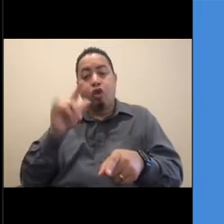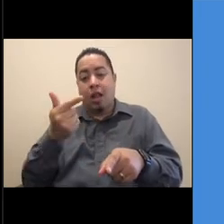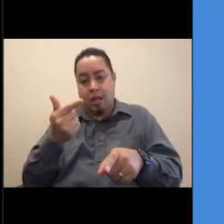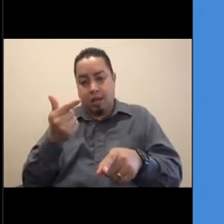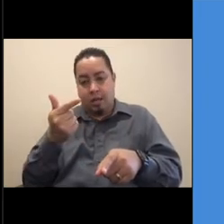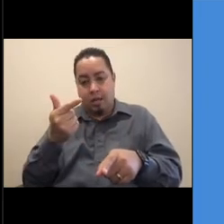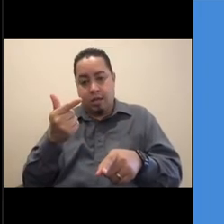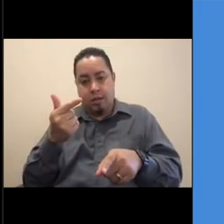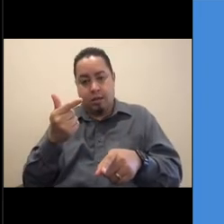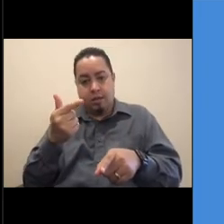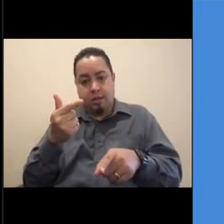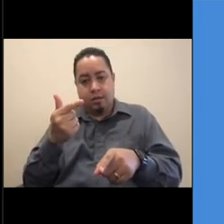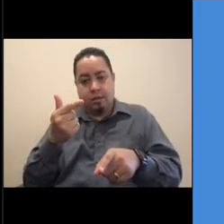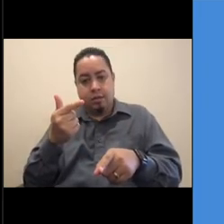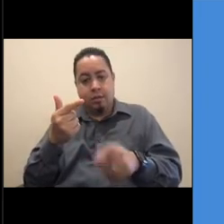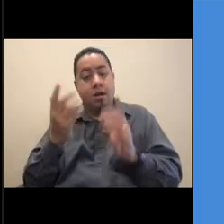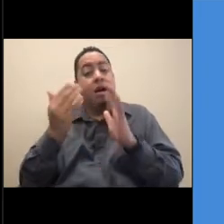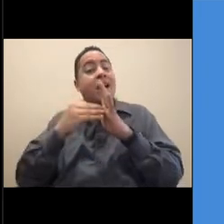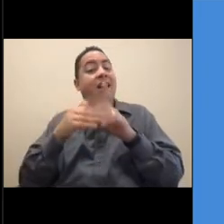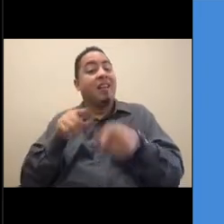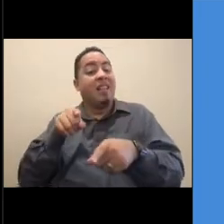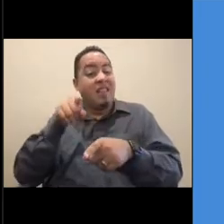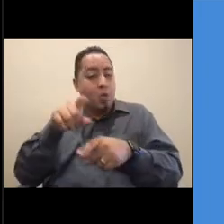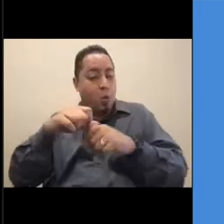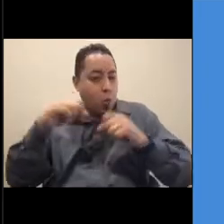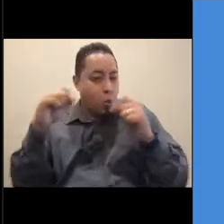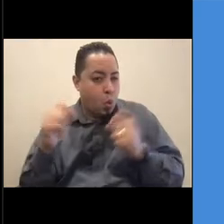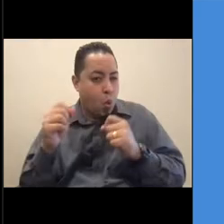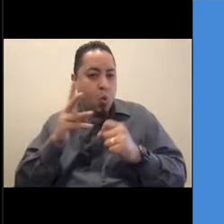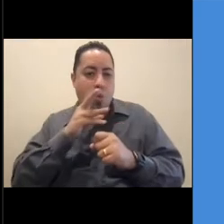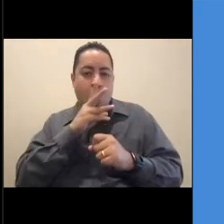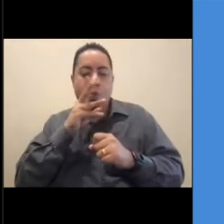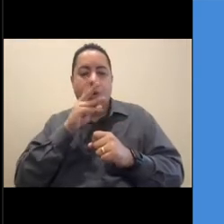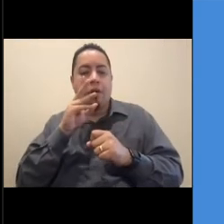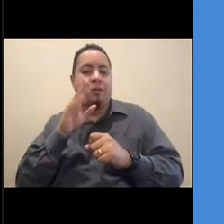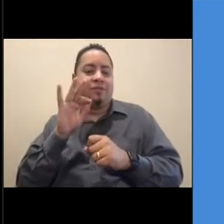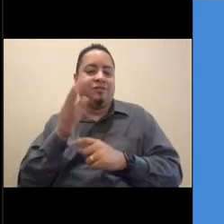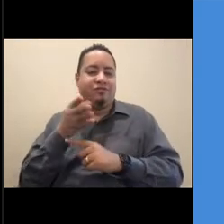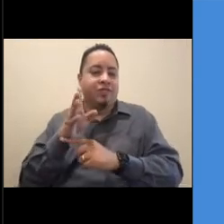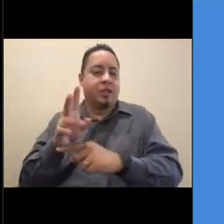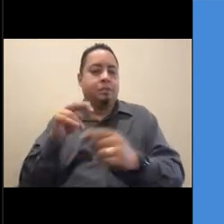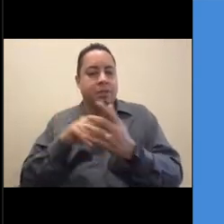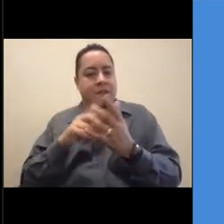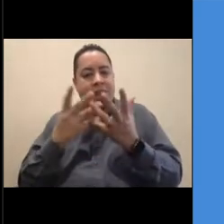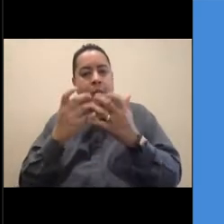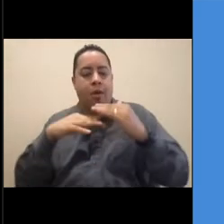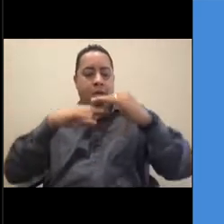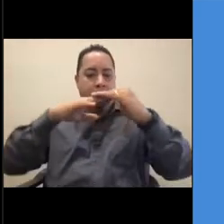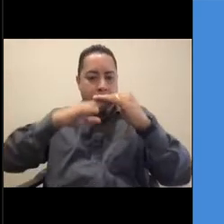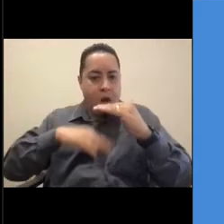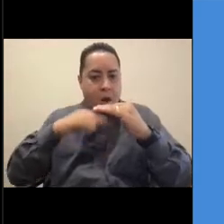So they want to be down at the bottom of the water column. And so this net gets pulled along,